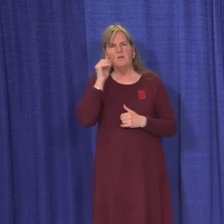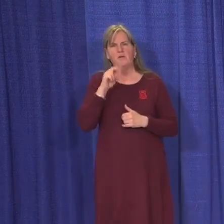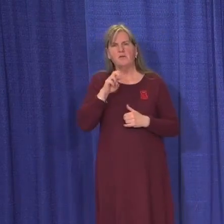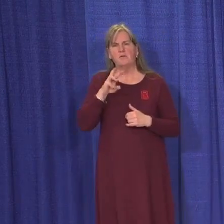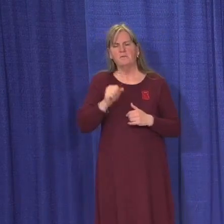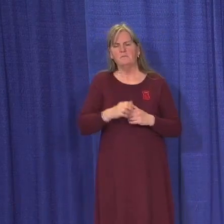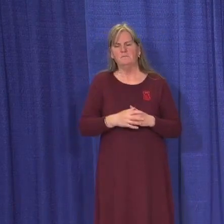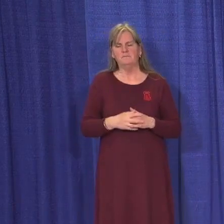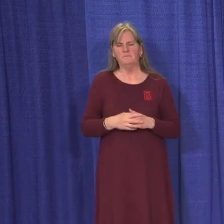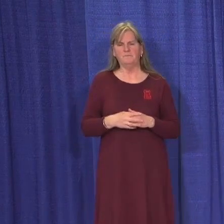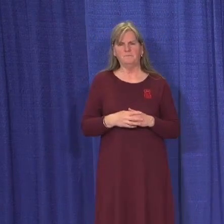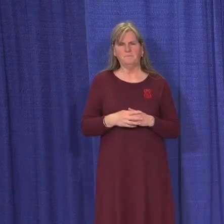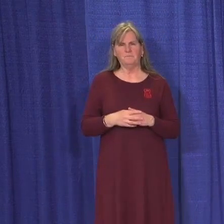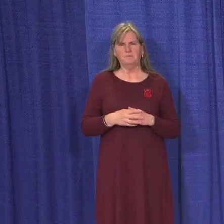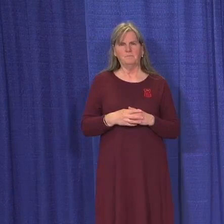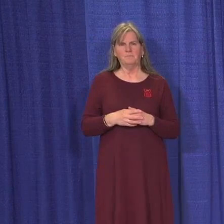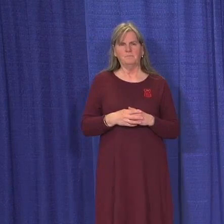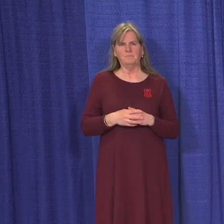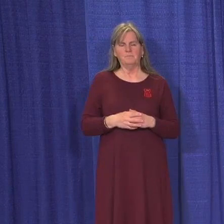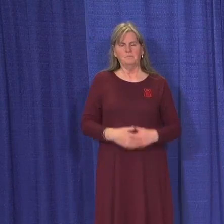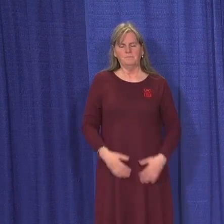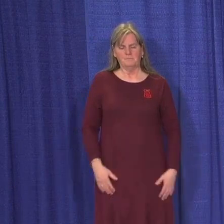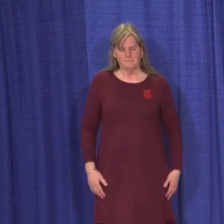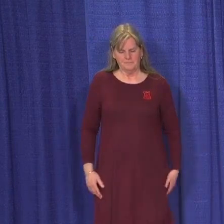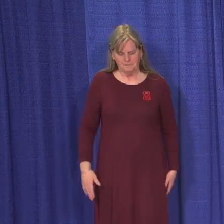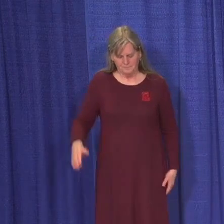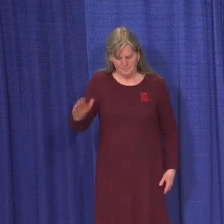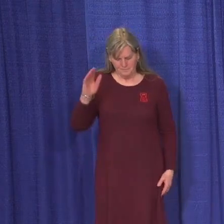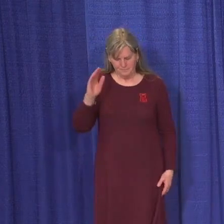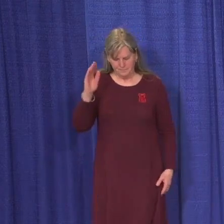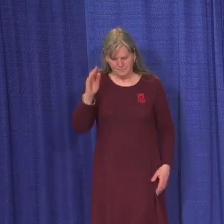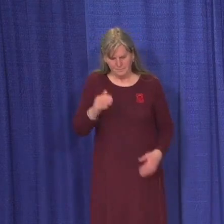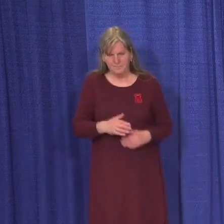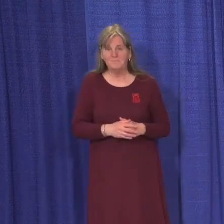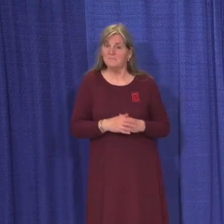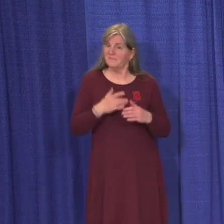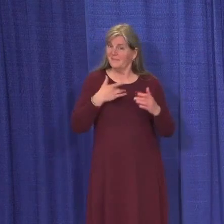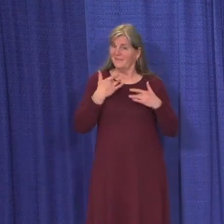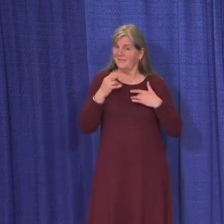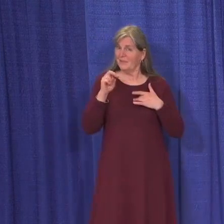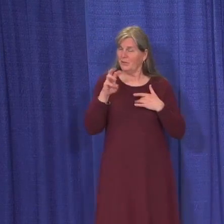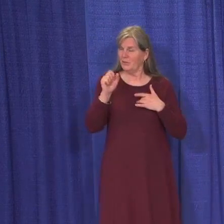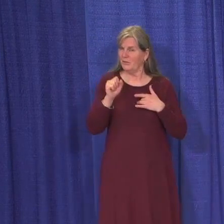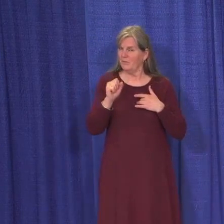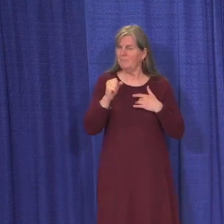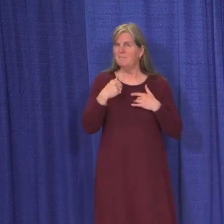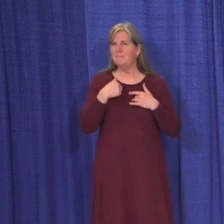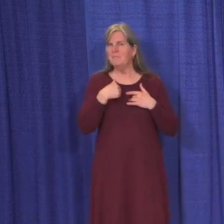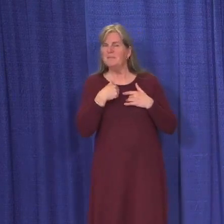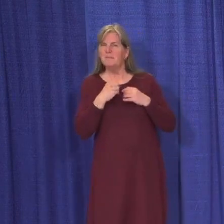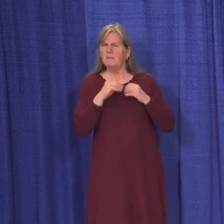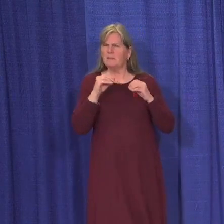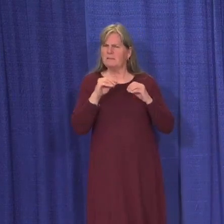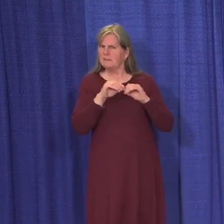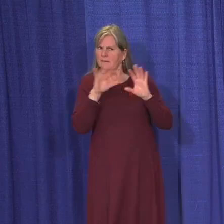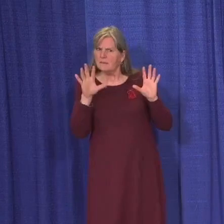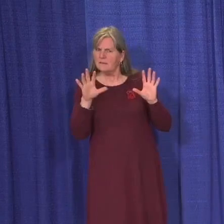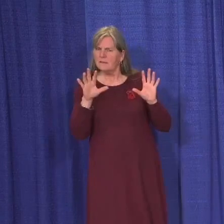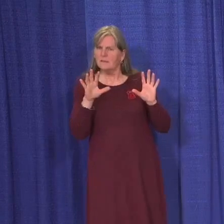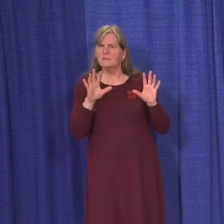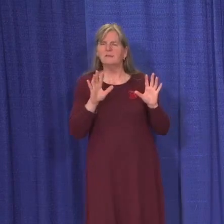For for rotational schedules.